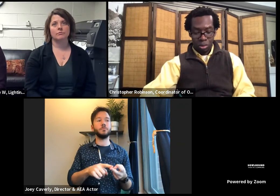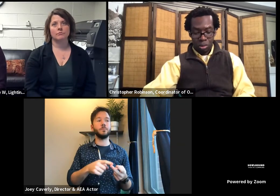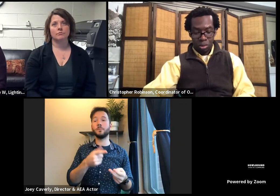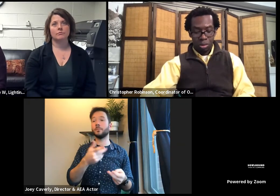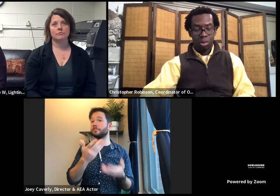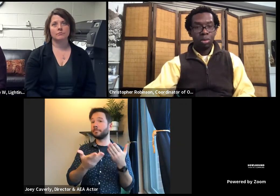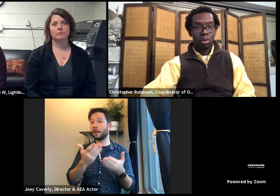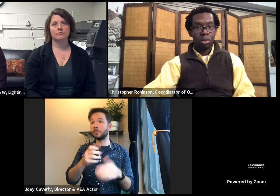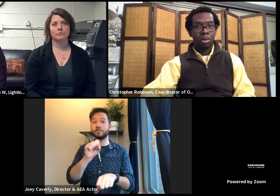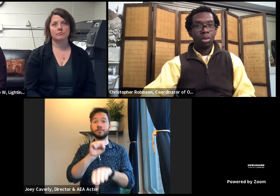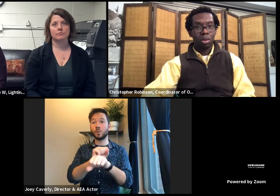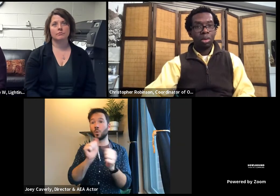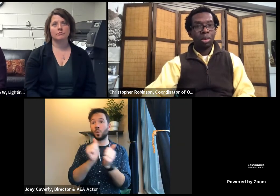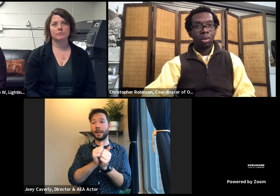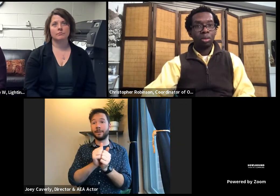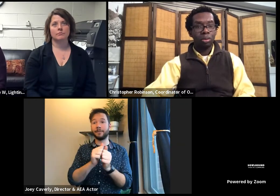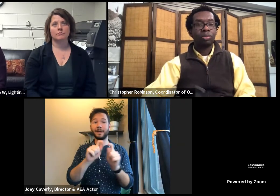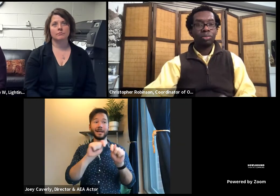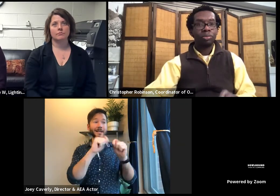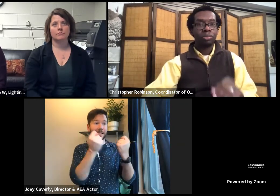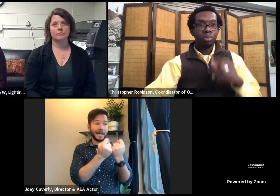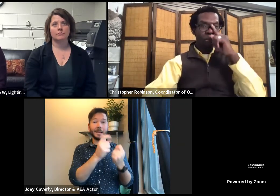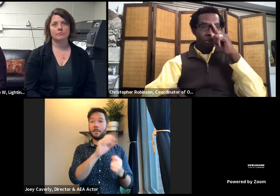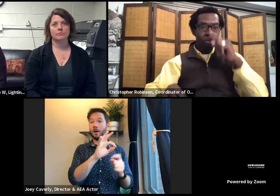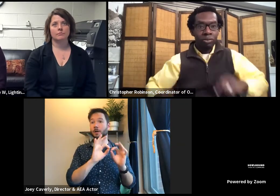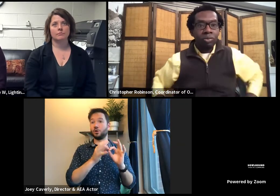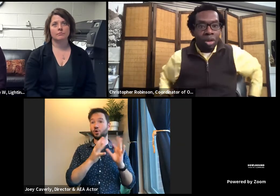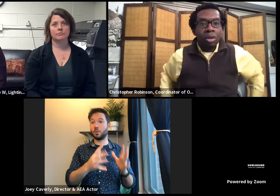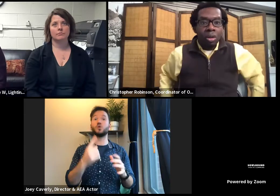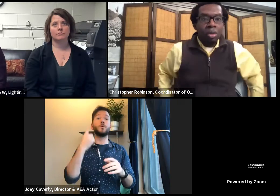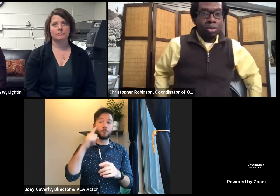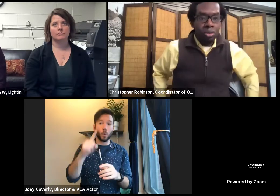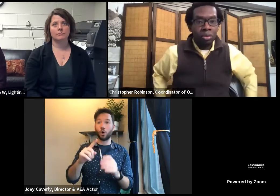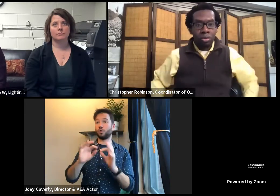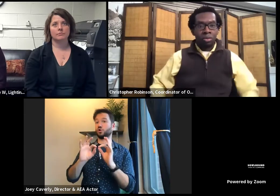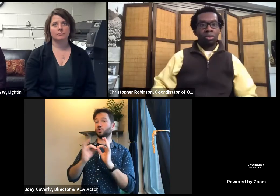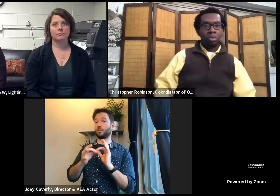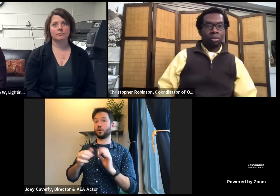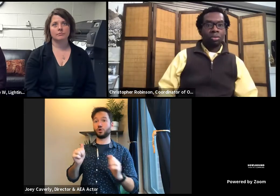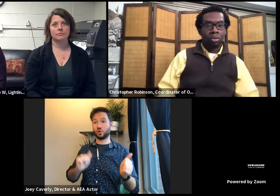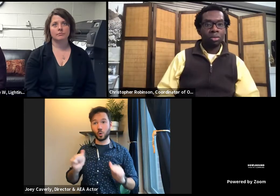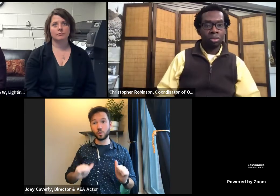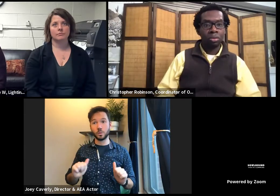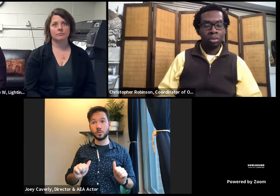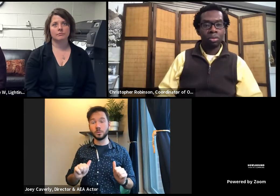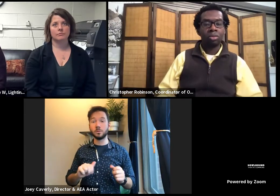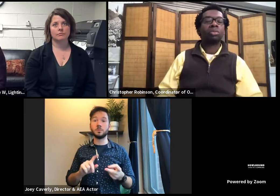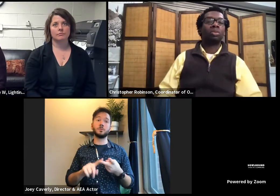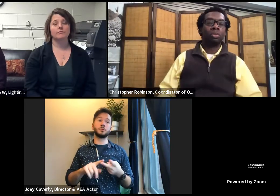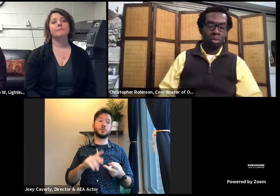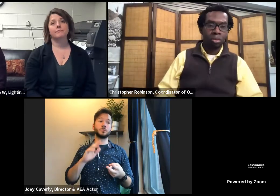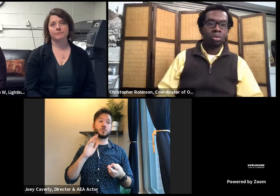matches the period or the geography appropriately in terms of the product of the translation.